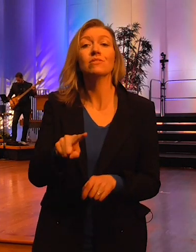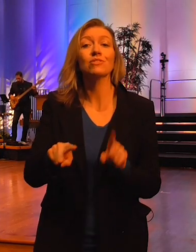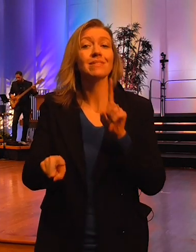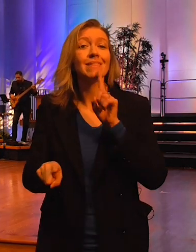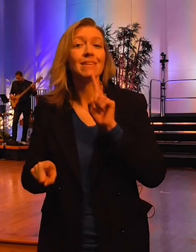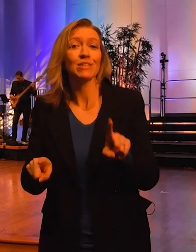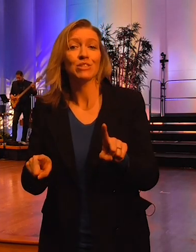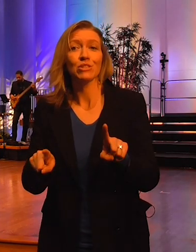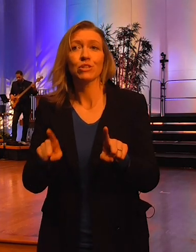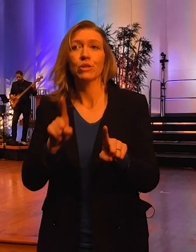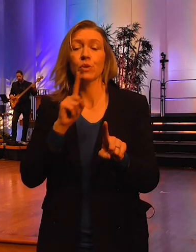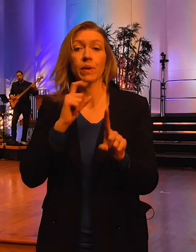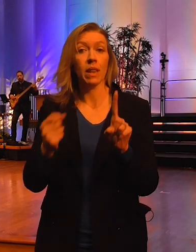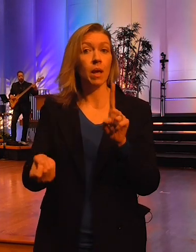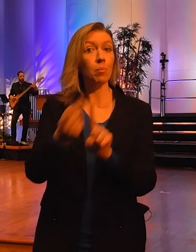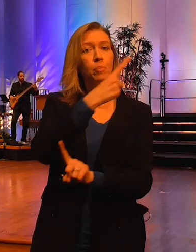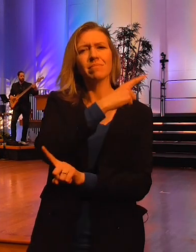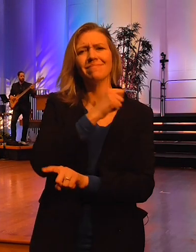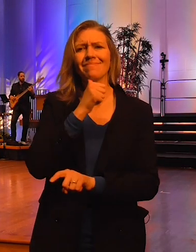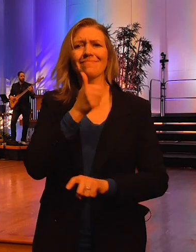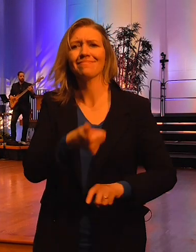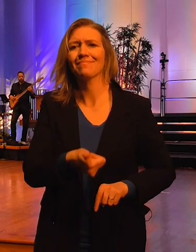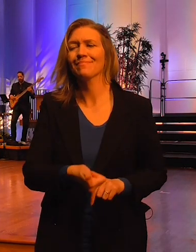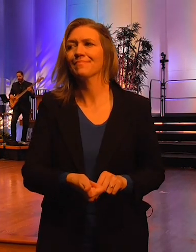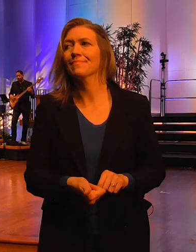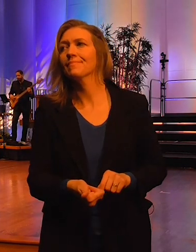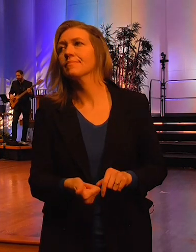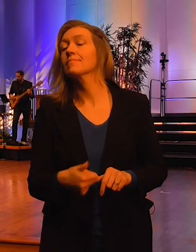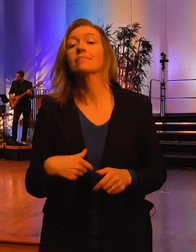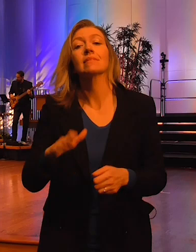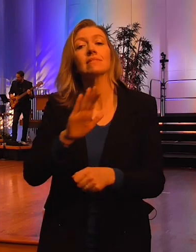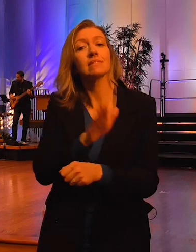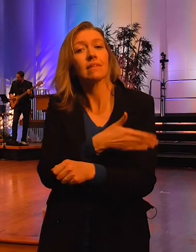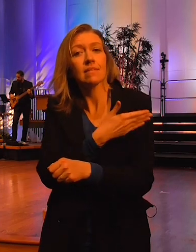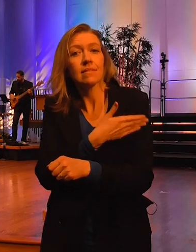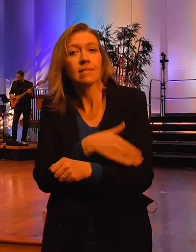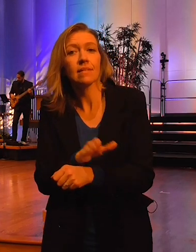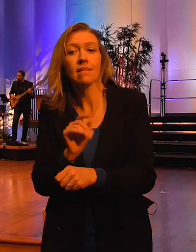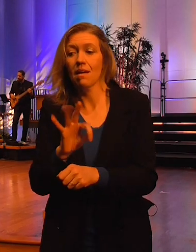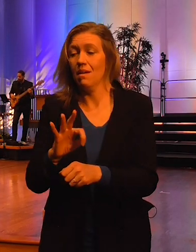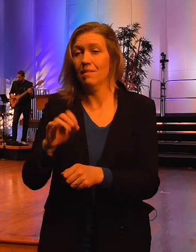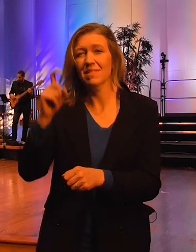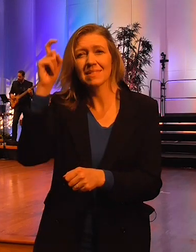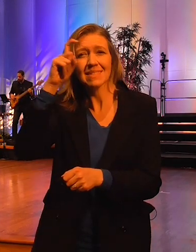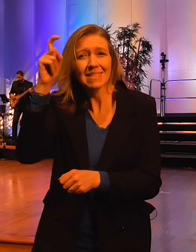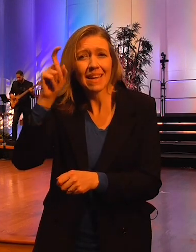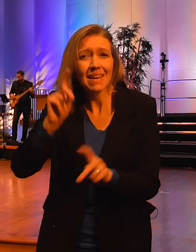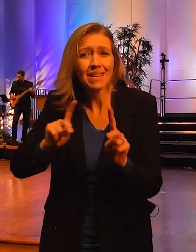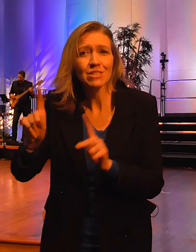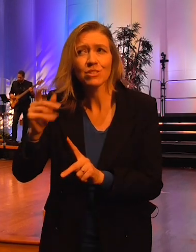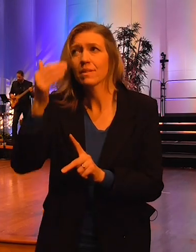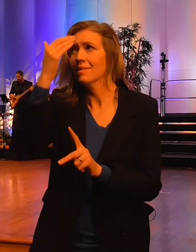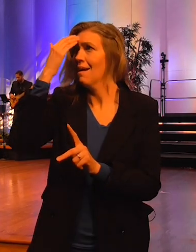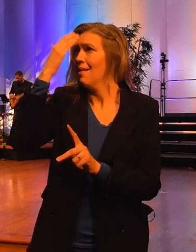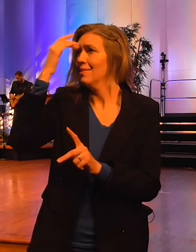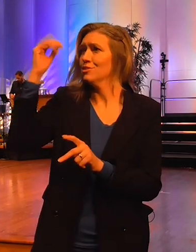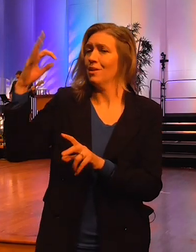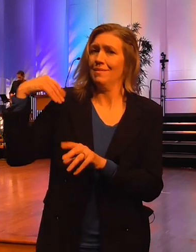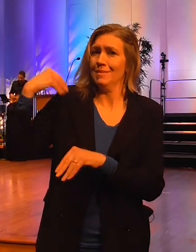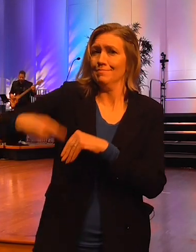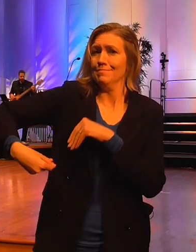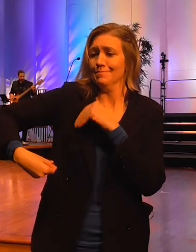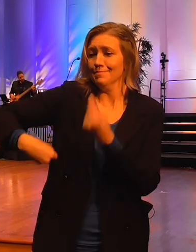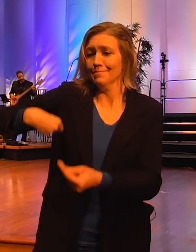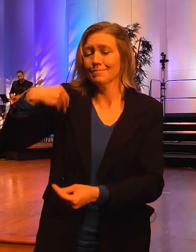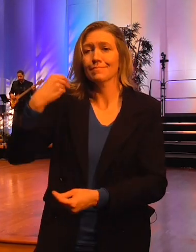is not very far the song of the sages the knowledge of the ages is living where you